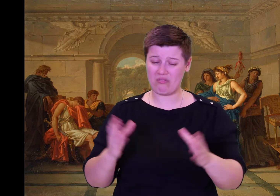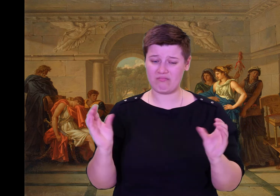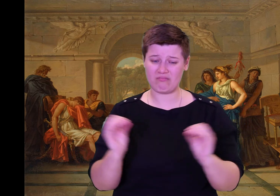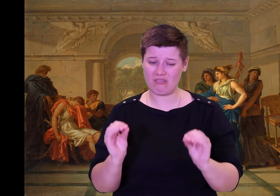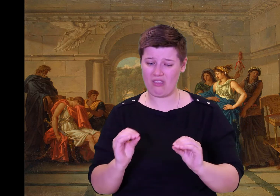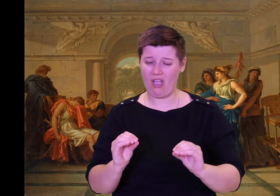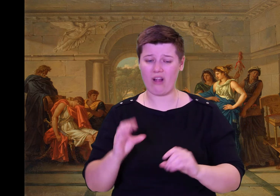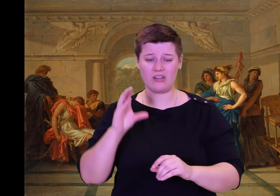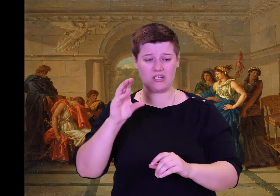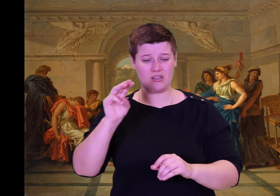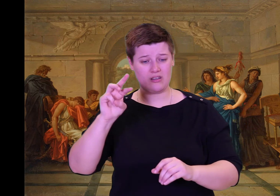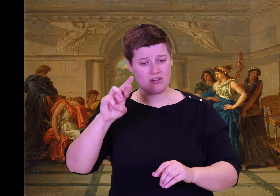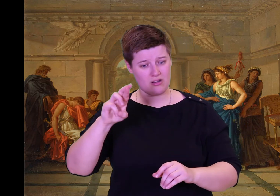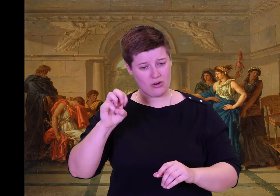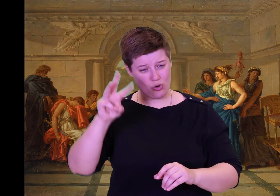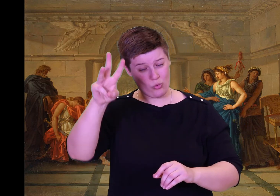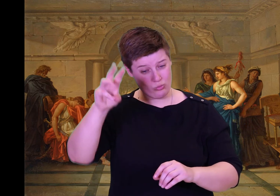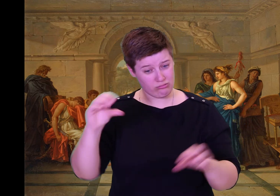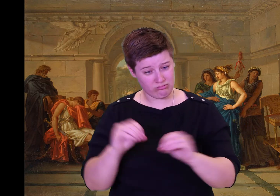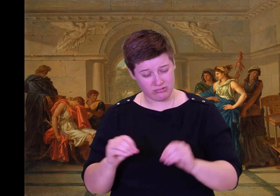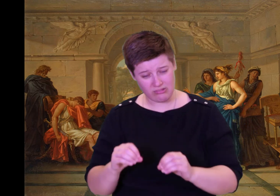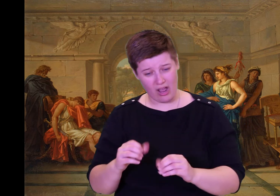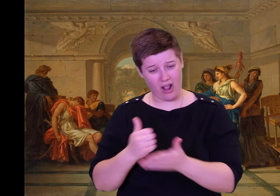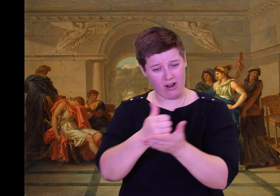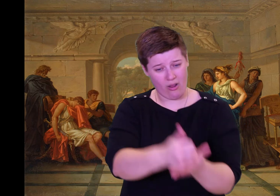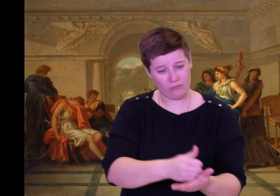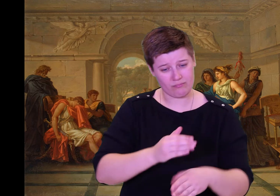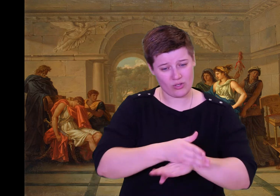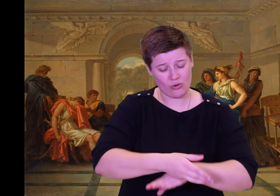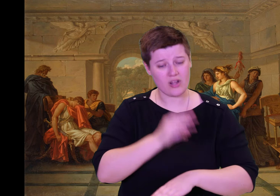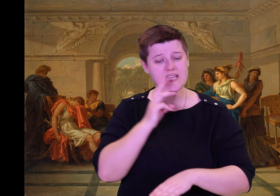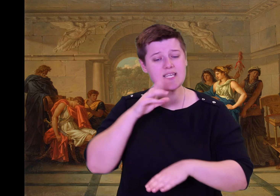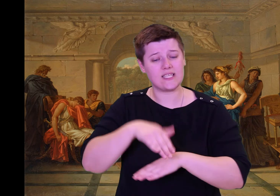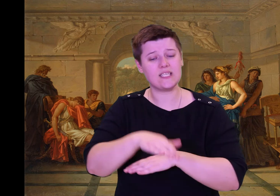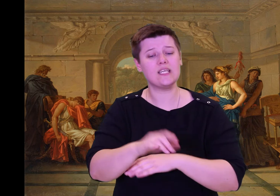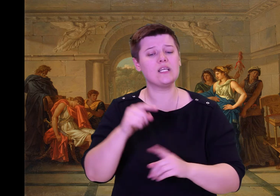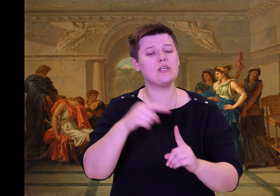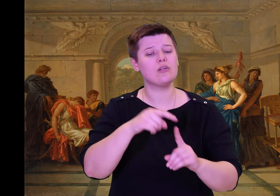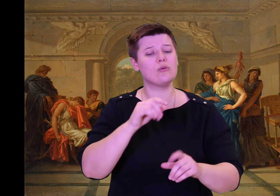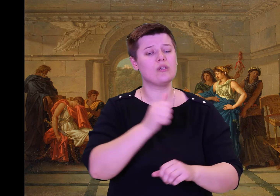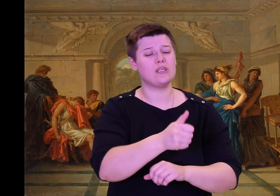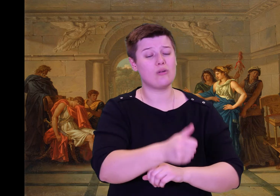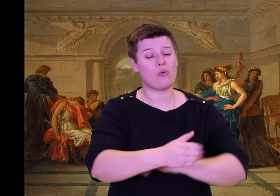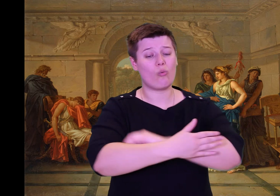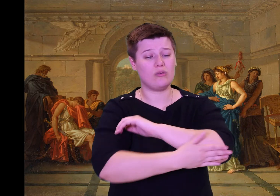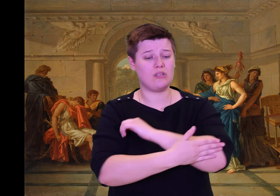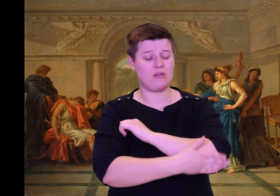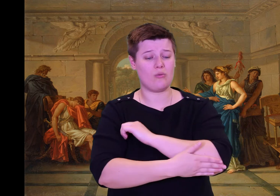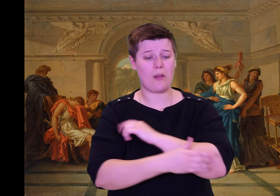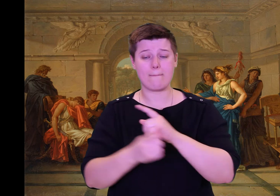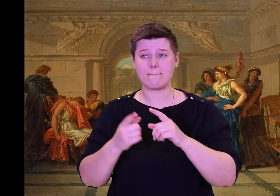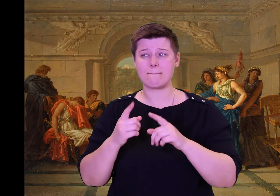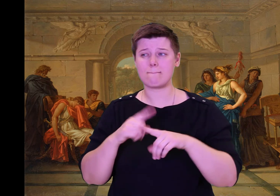I saw him crying, shedding floods of tears upon Calypso's island, in her chambers.